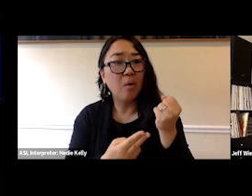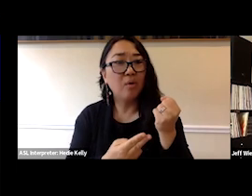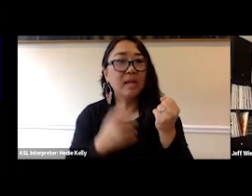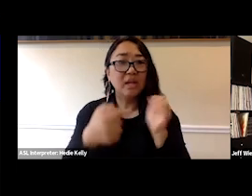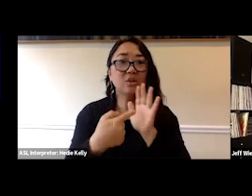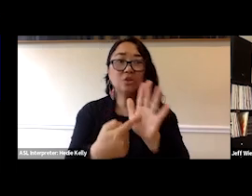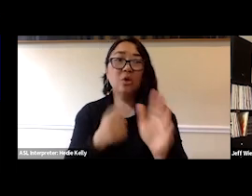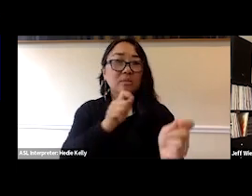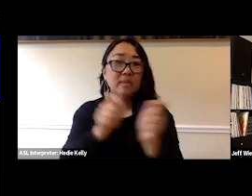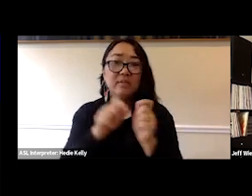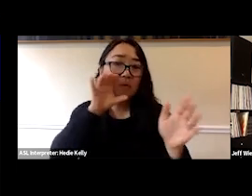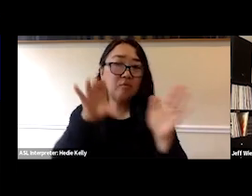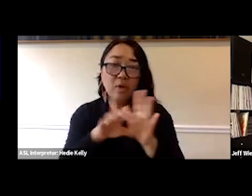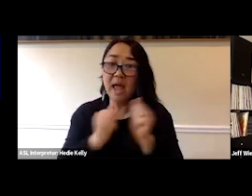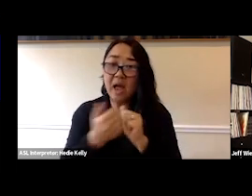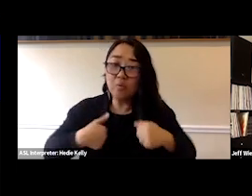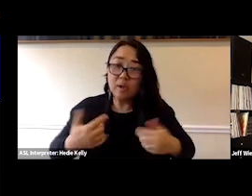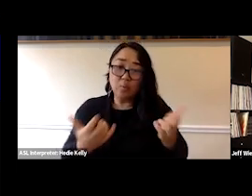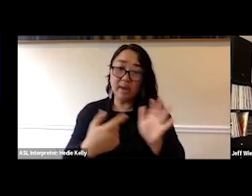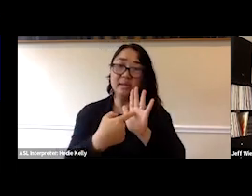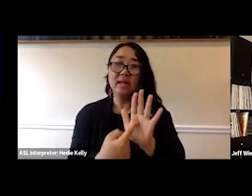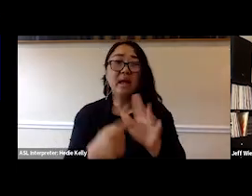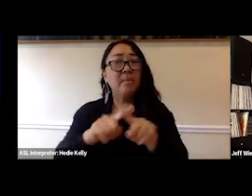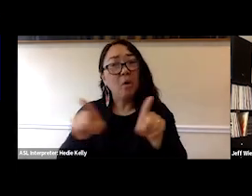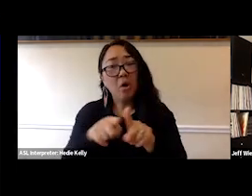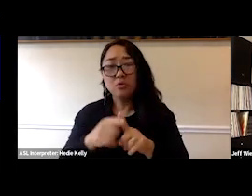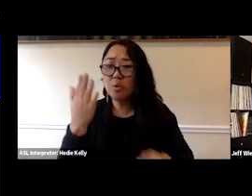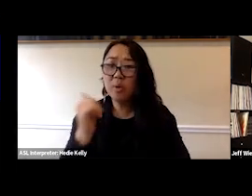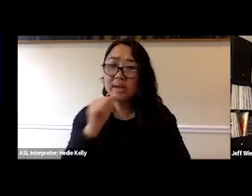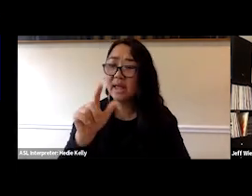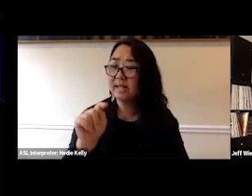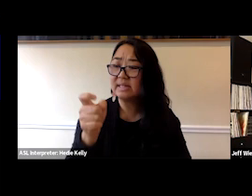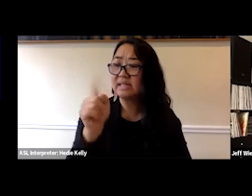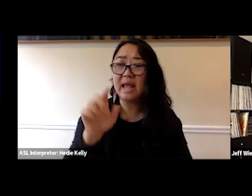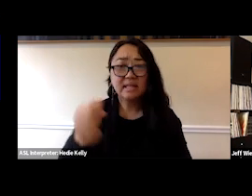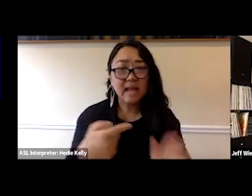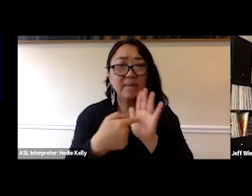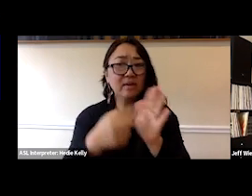it to be displayed, but we can also have the text be legible, maybe have them side by side instead of over top of each other.